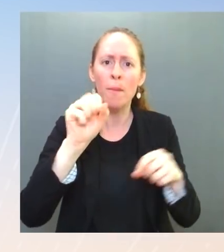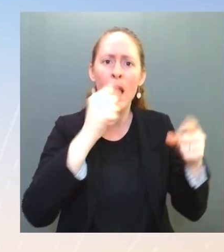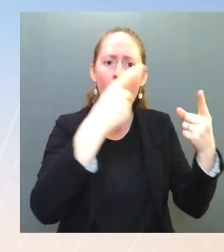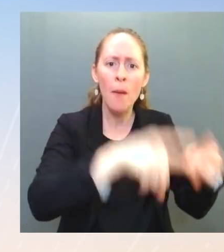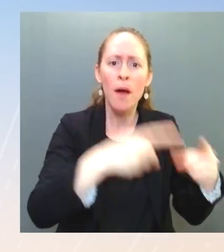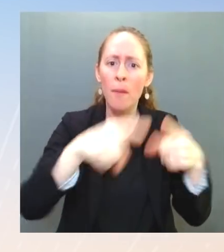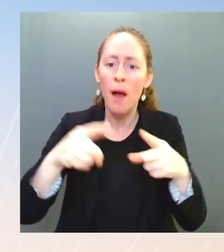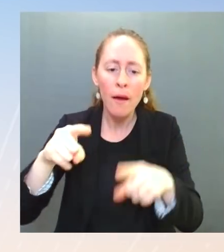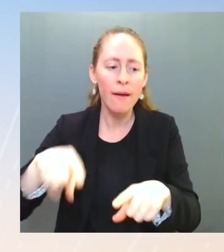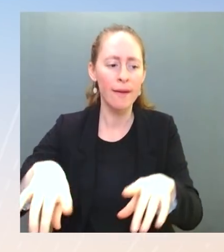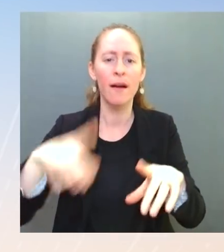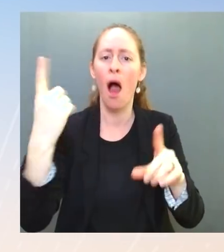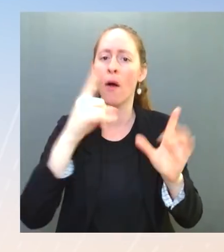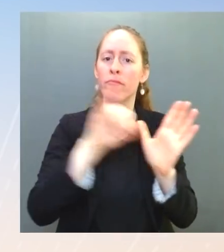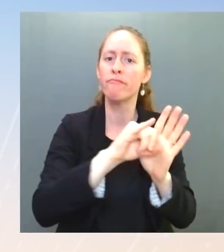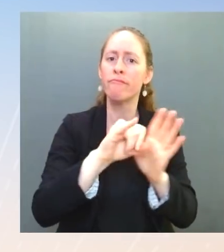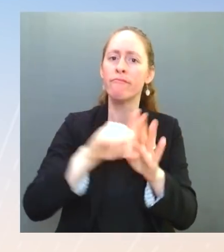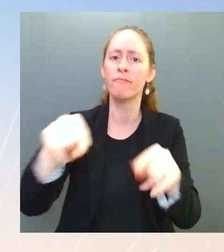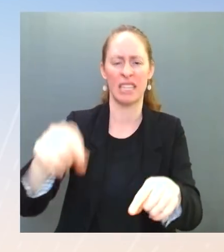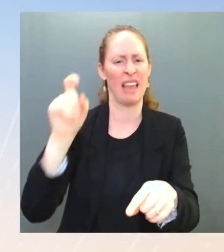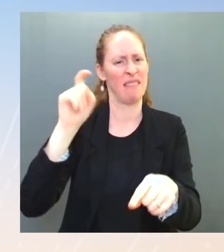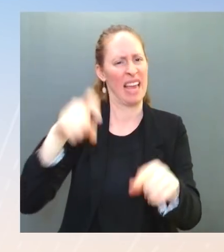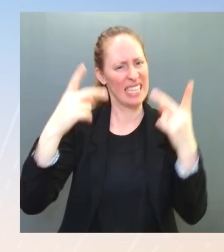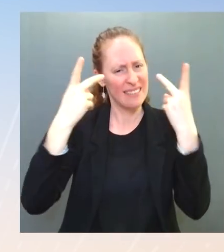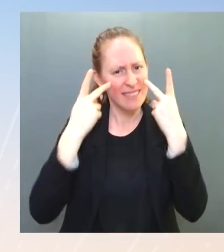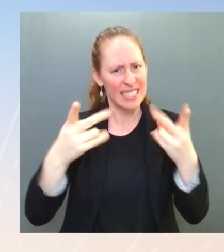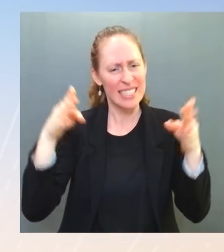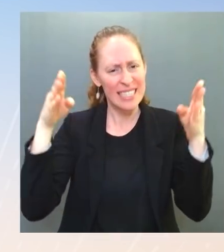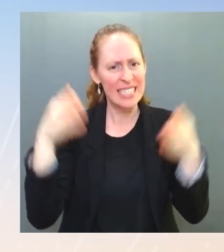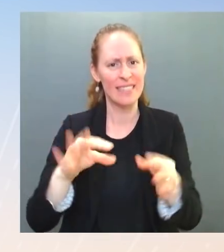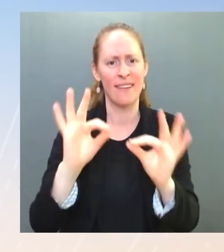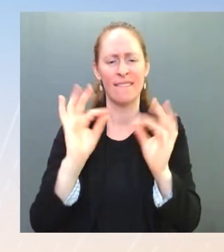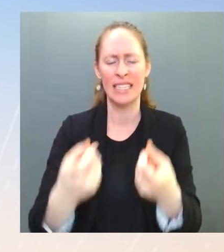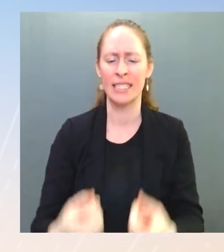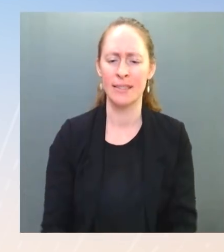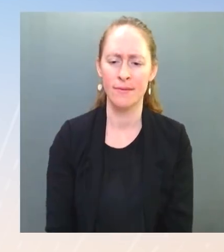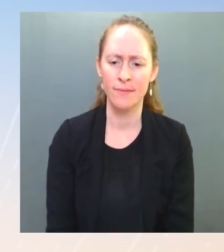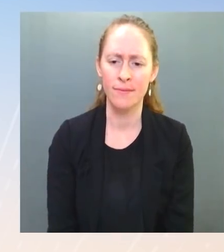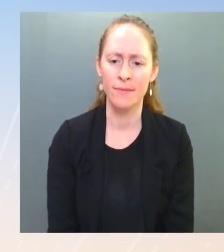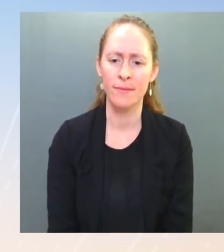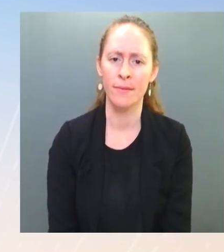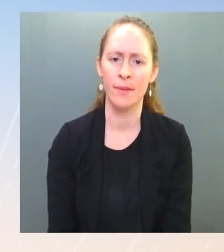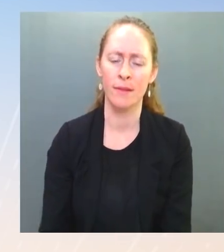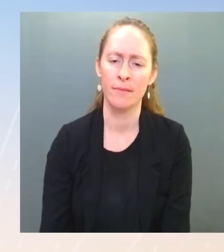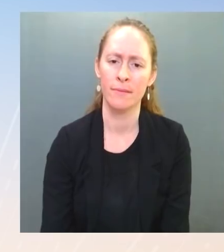police tell us that these guns are as simple as clicking on the internet and snapping parts together.